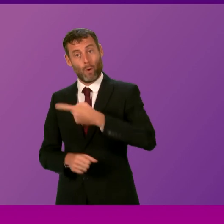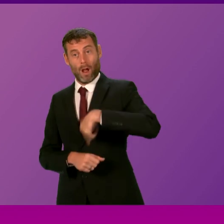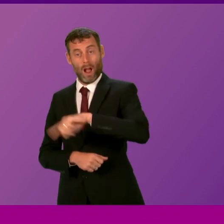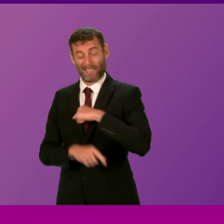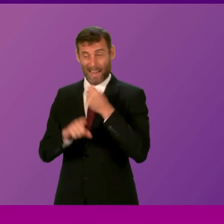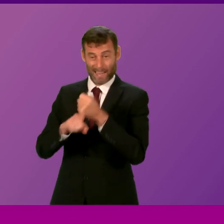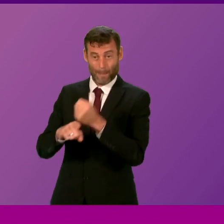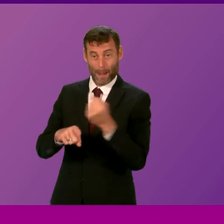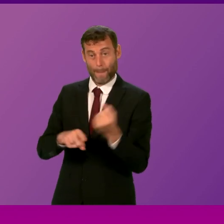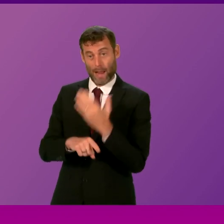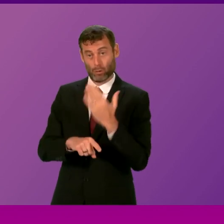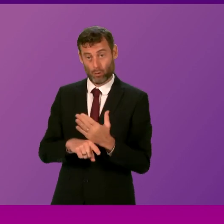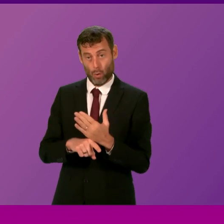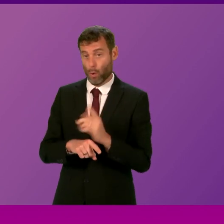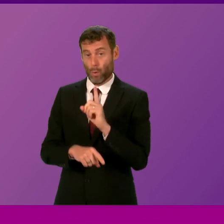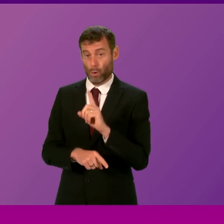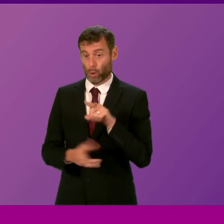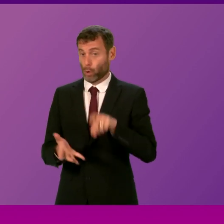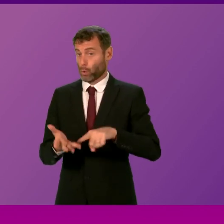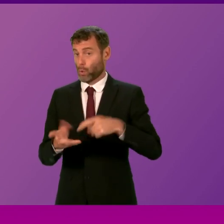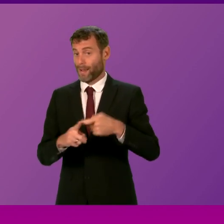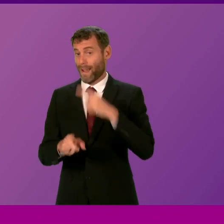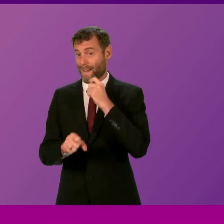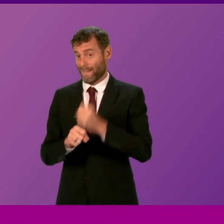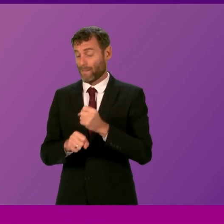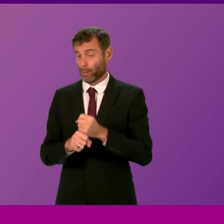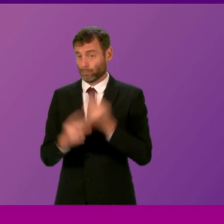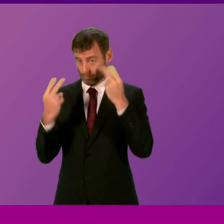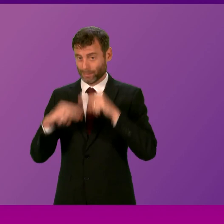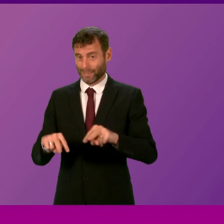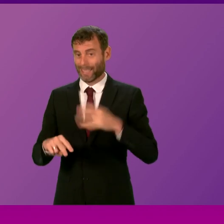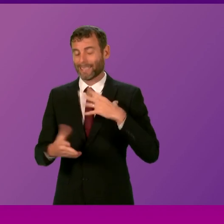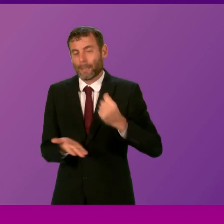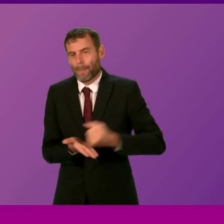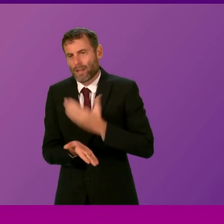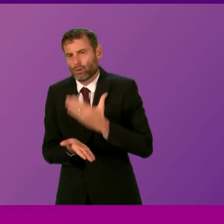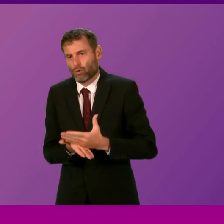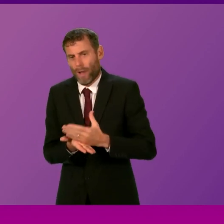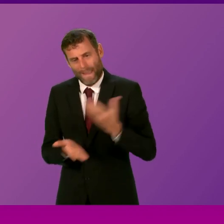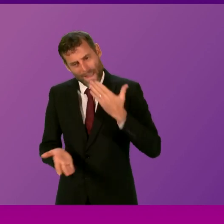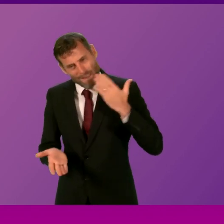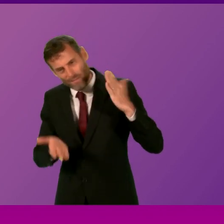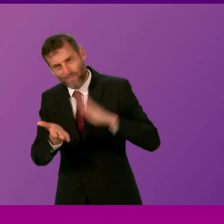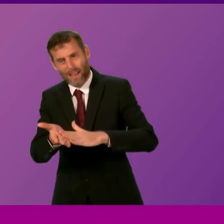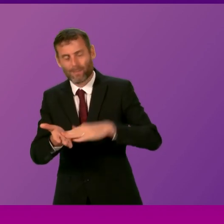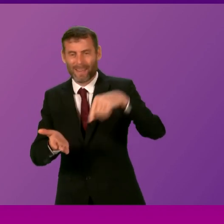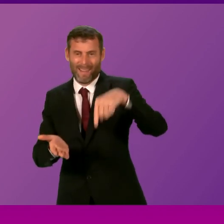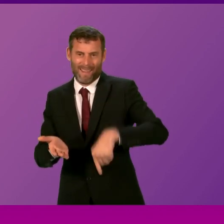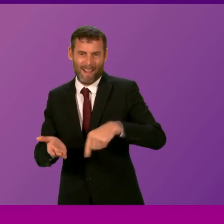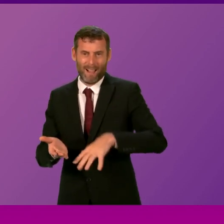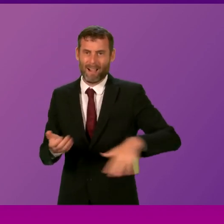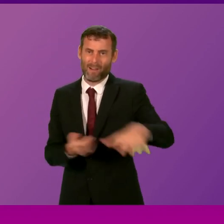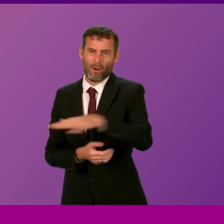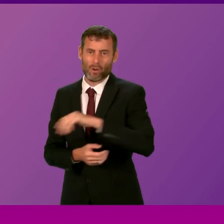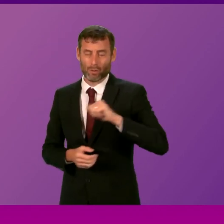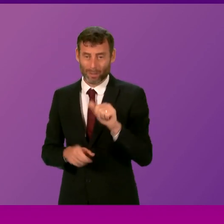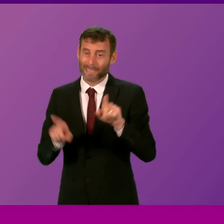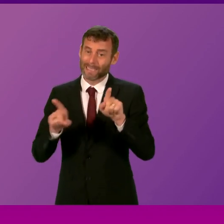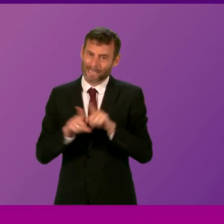we say to the United Kingdom Government, in the same way as the Welsh Labour Government did,